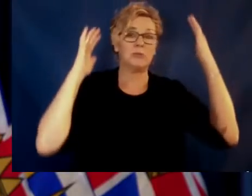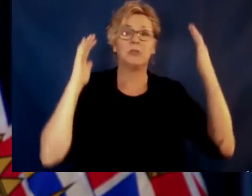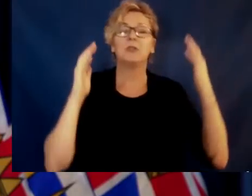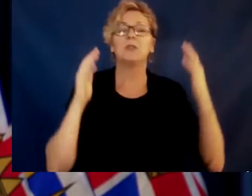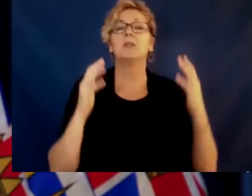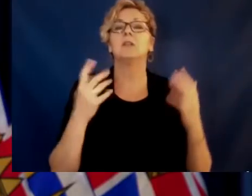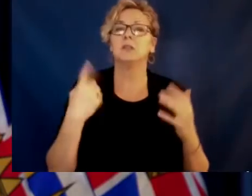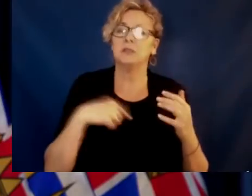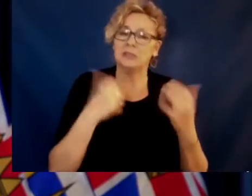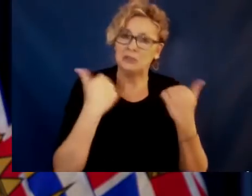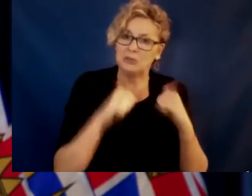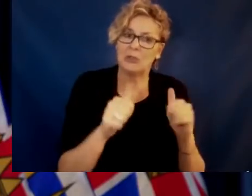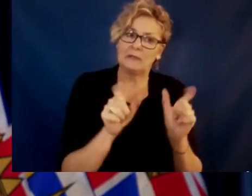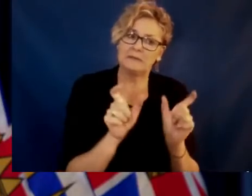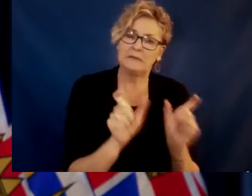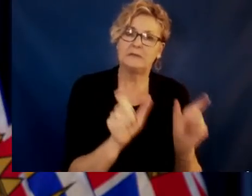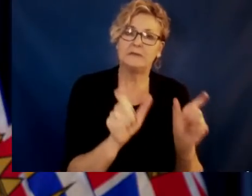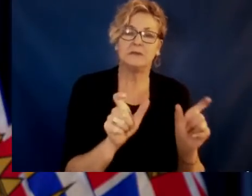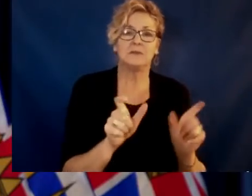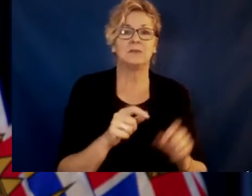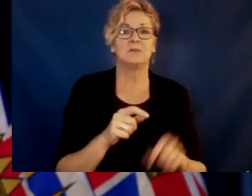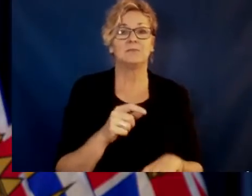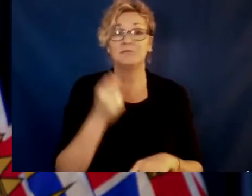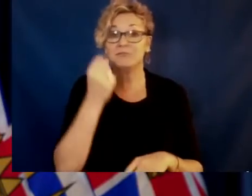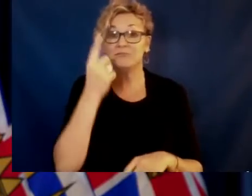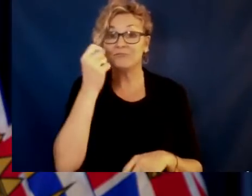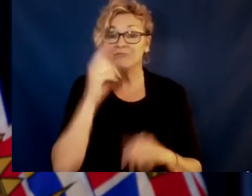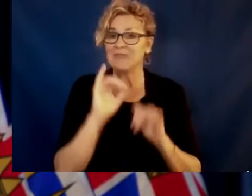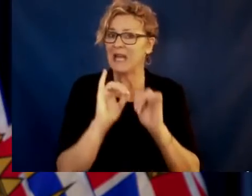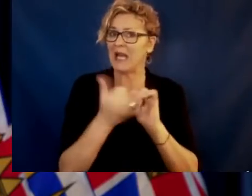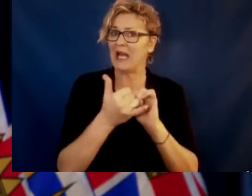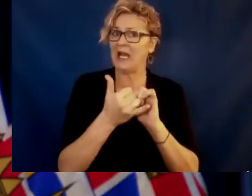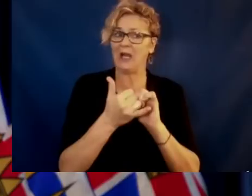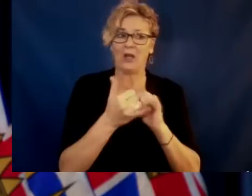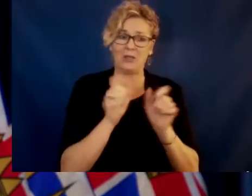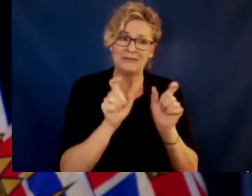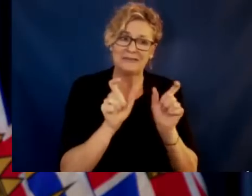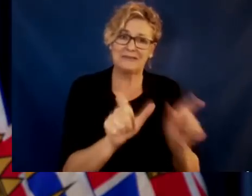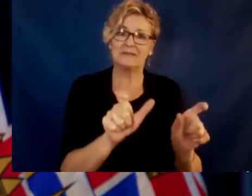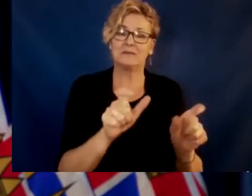sacrifices that each of us can make now will help us